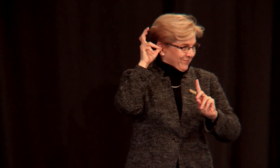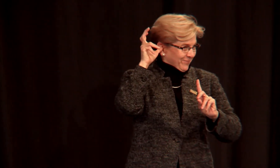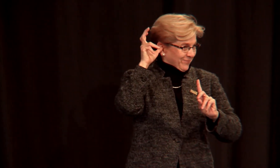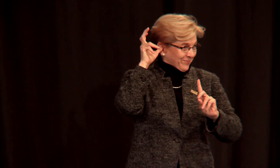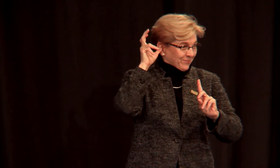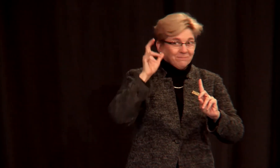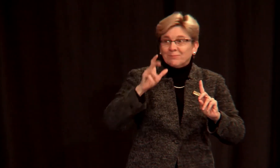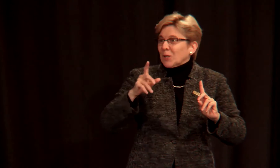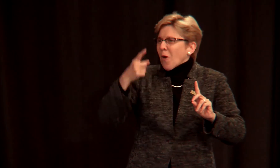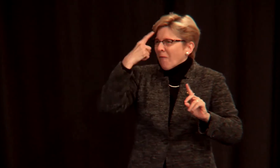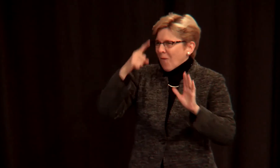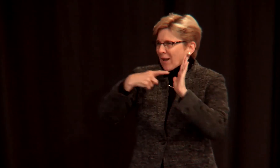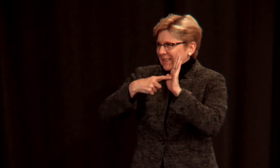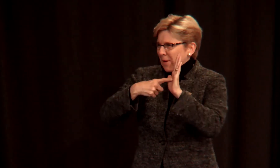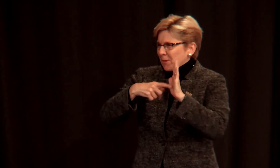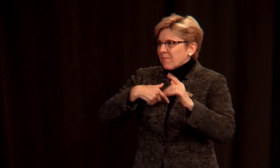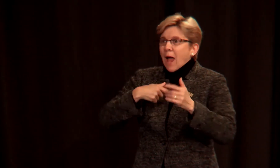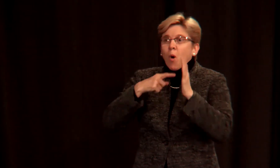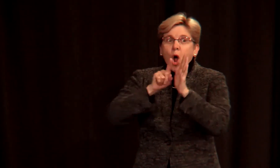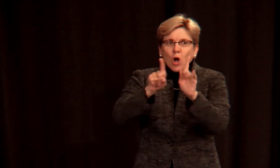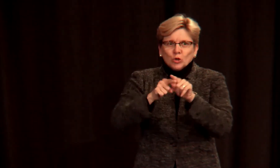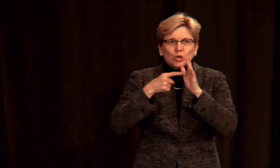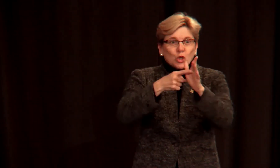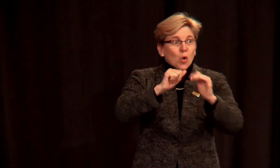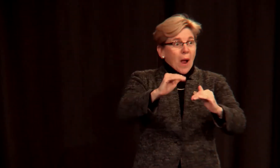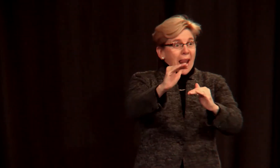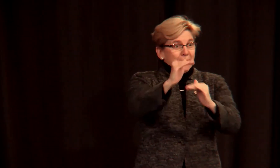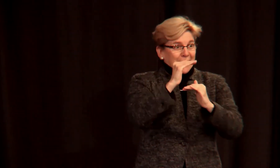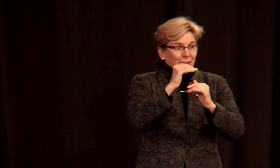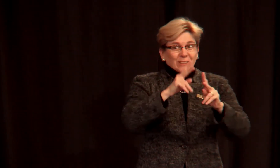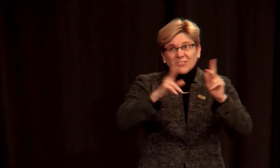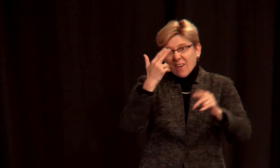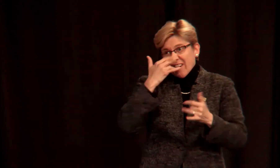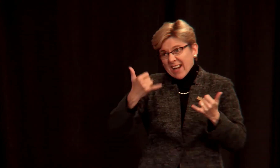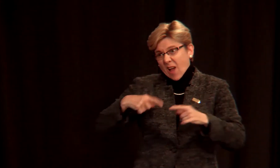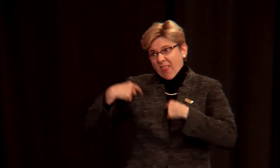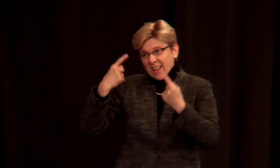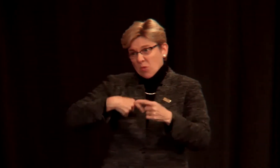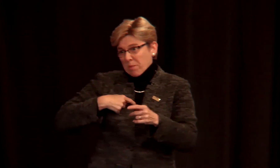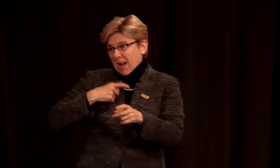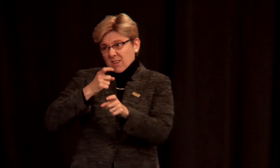world through sound. For example, let me show you one of the limitations of that